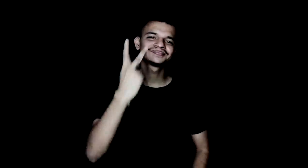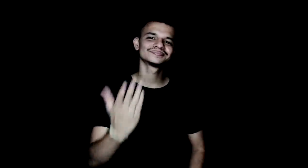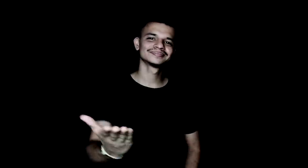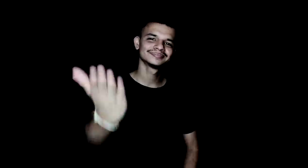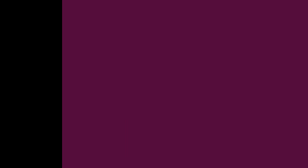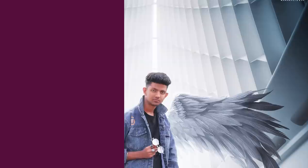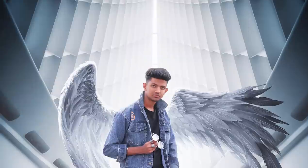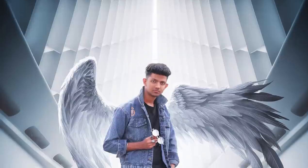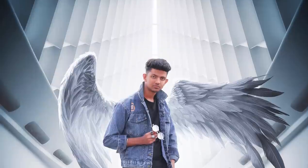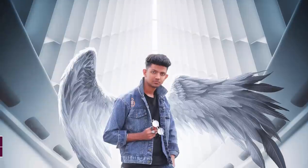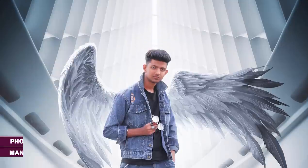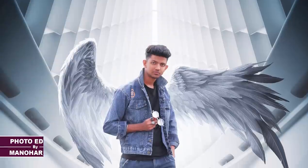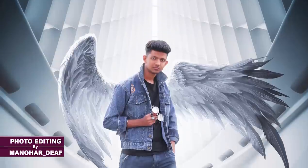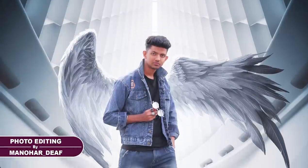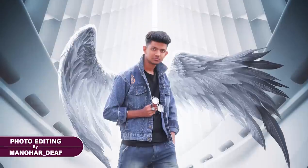Have look it.